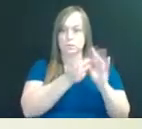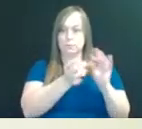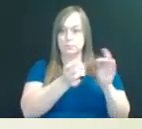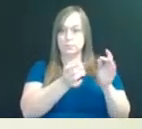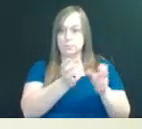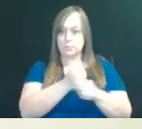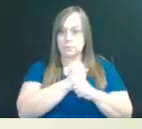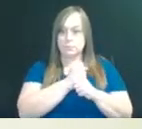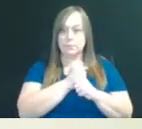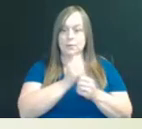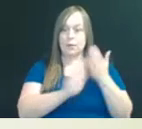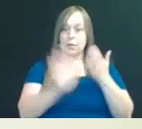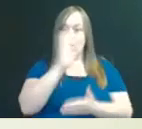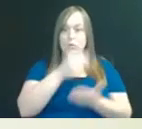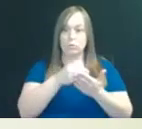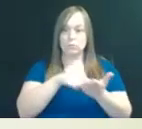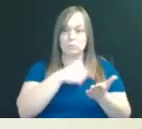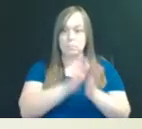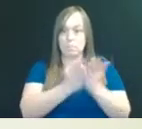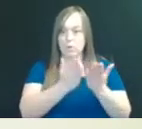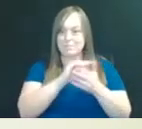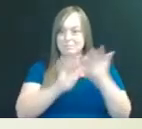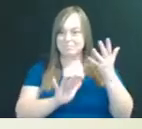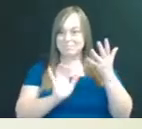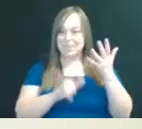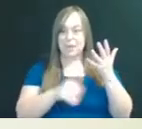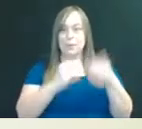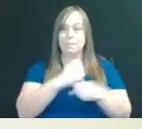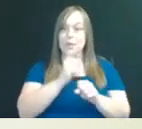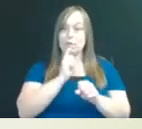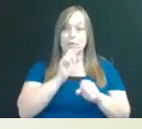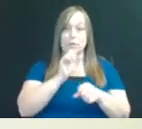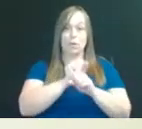like the college tuition books, et cetera, you wanna make sure that that employment goal